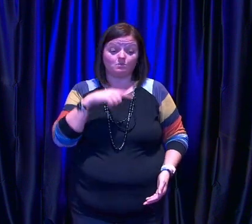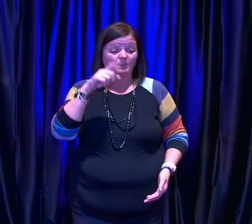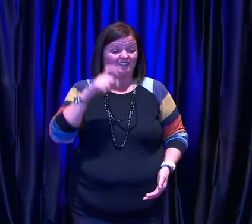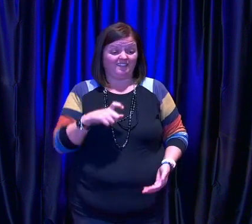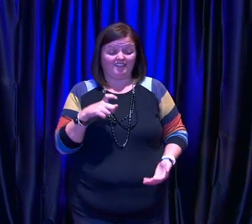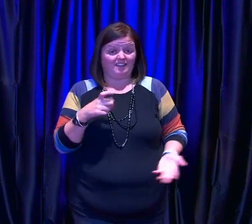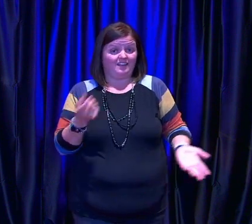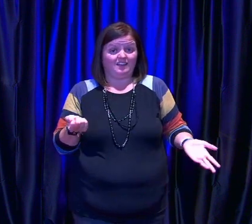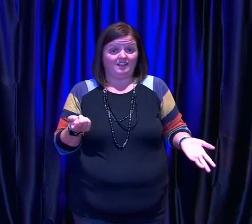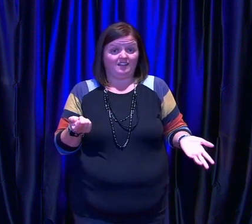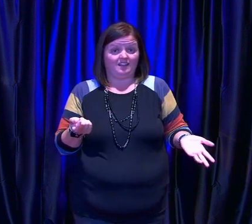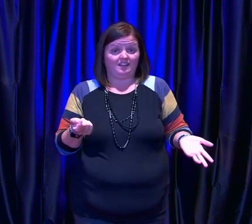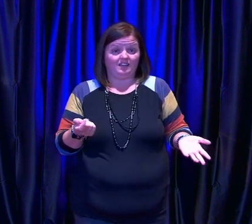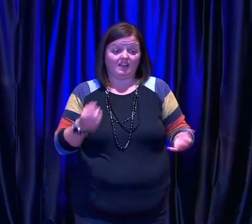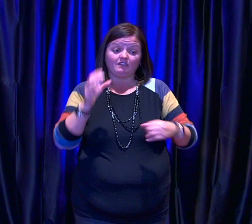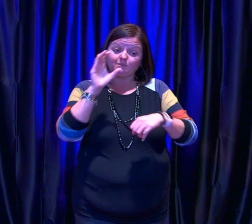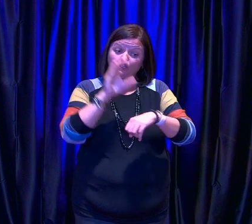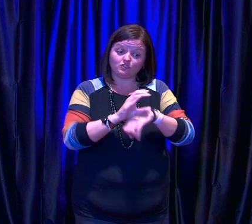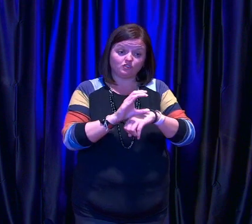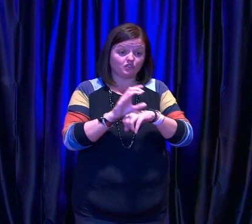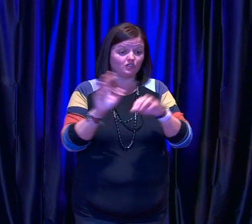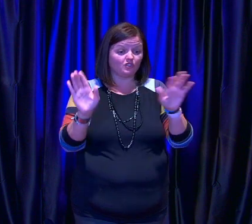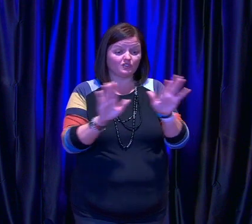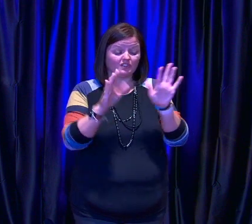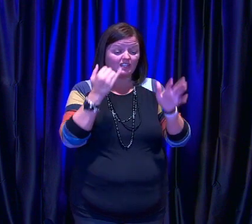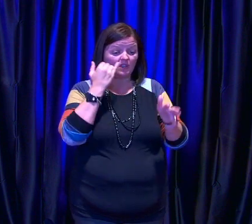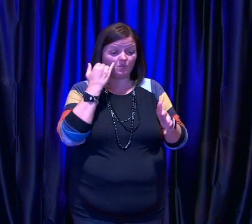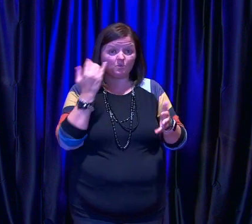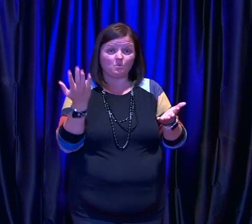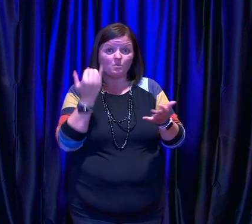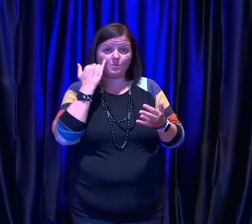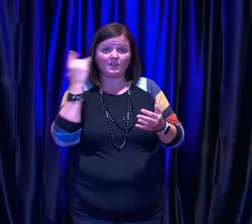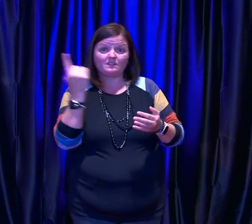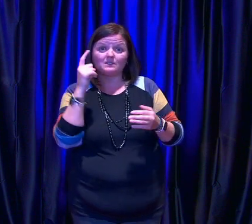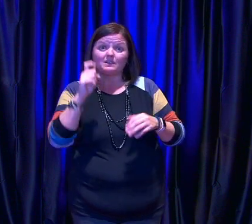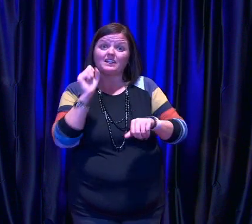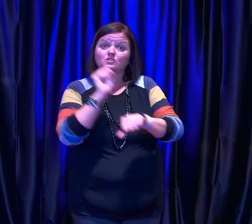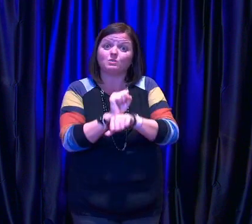on church on sunday what if somebody has to work